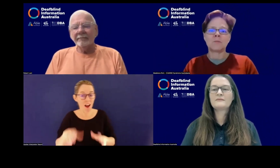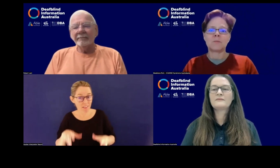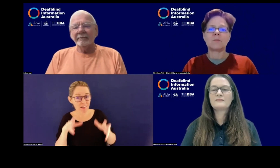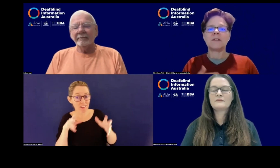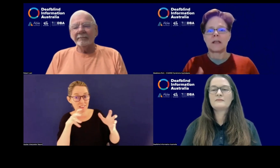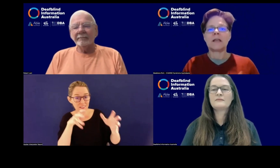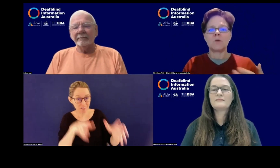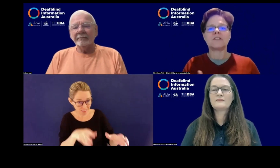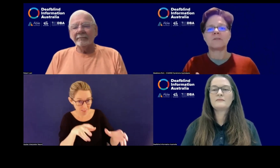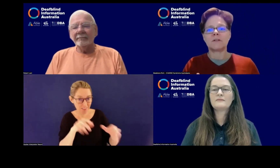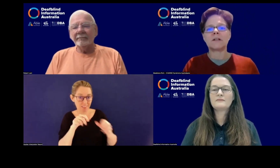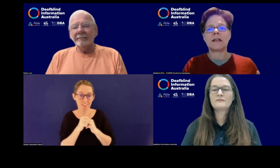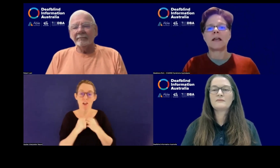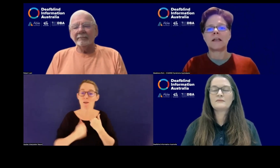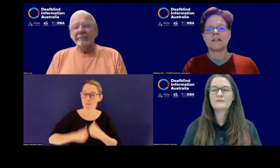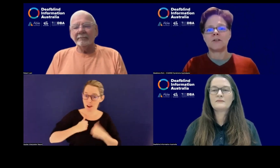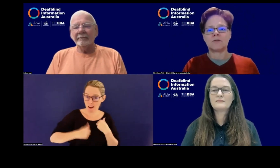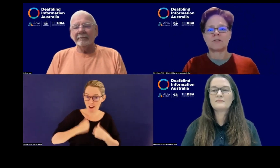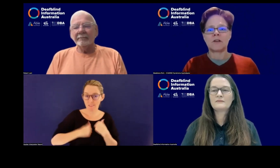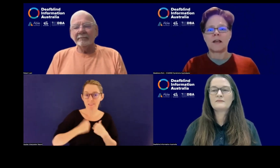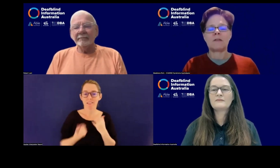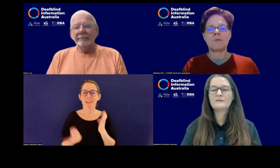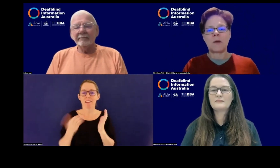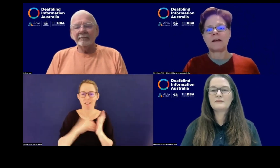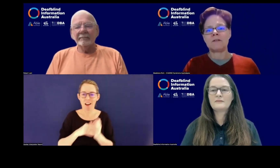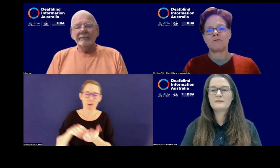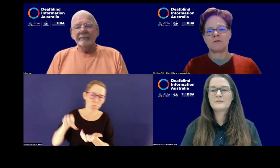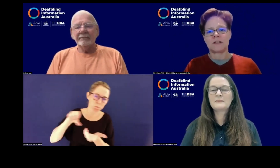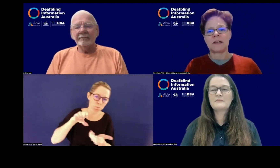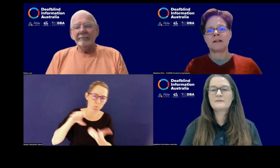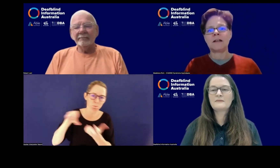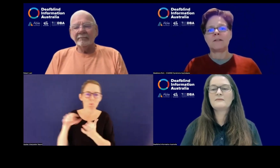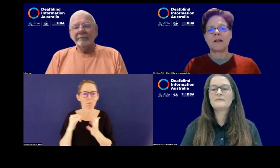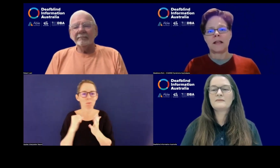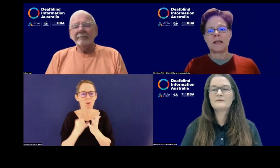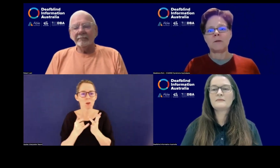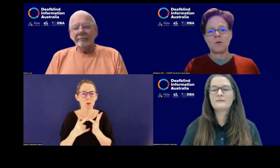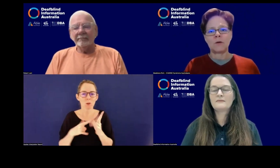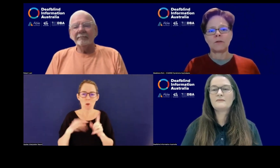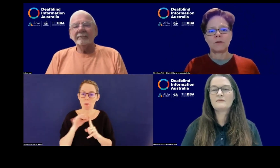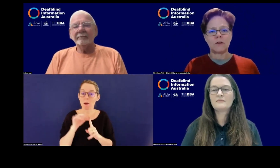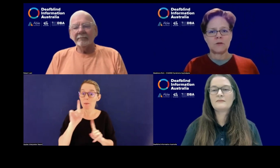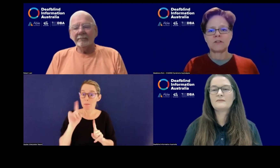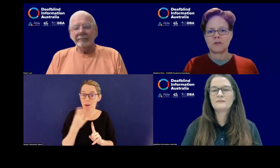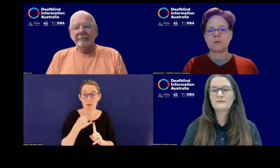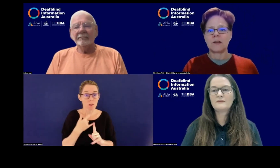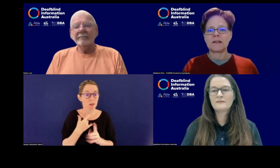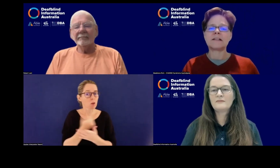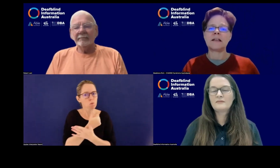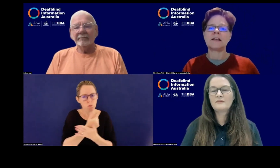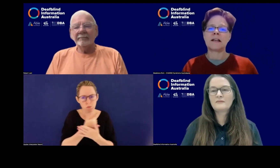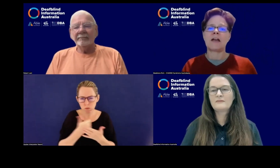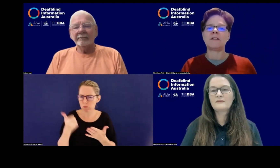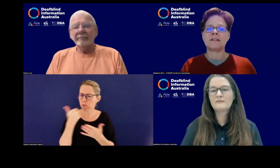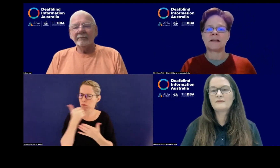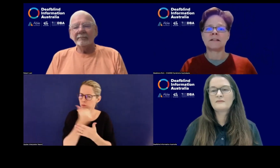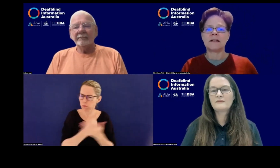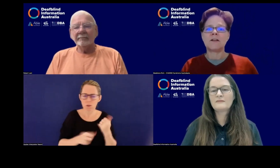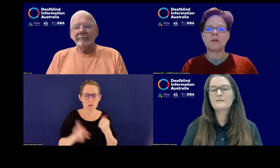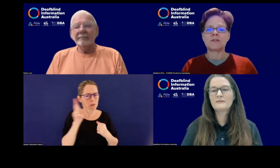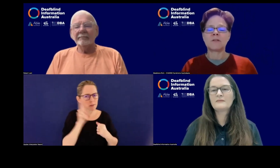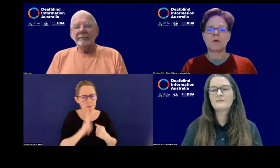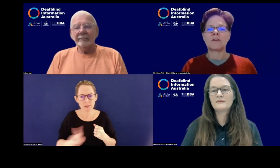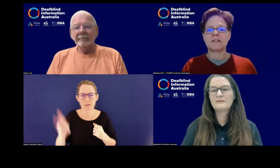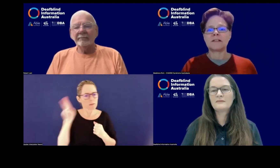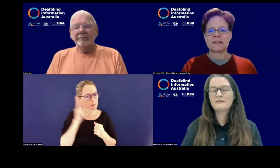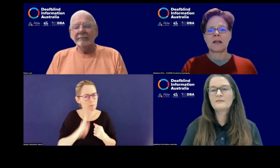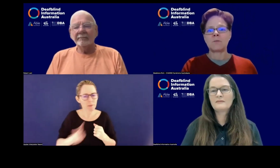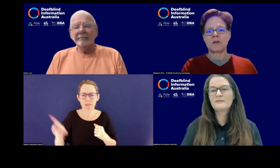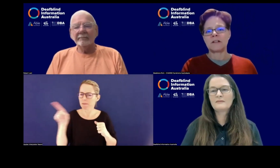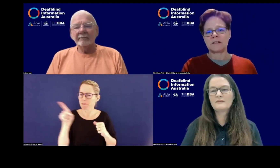It was definitely a continuous and repetitive routine that he was used to seeing and having done, because of the same process